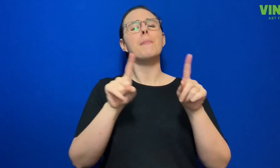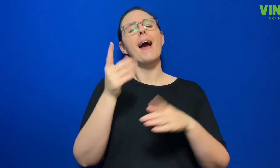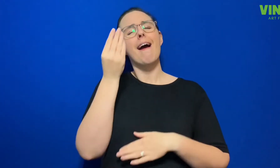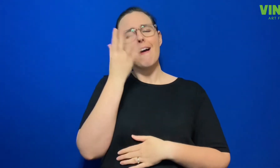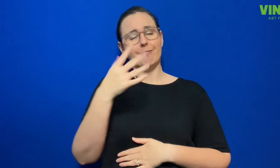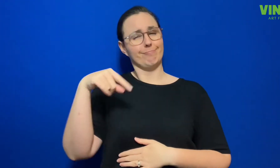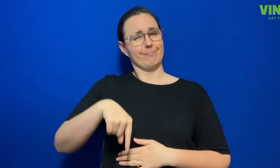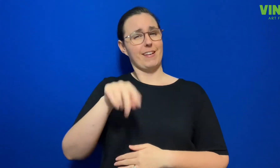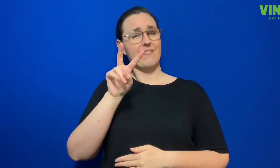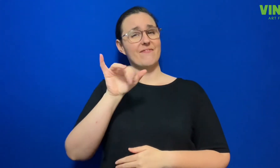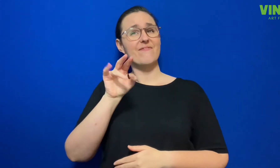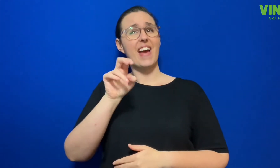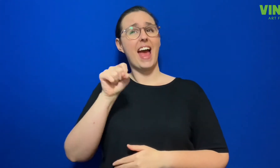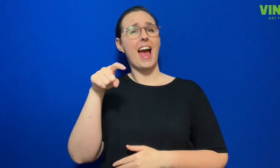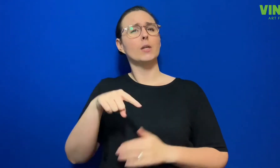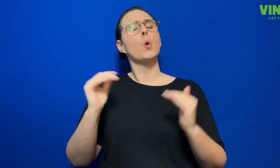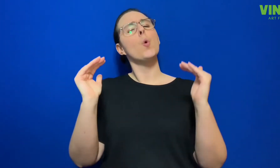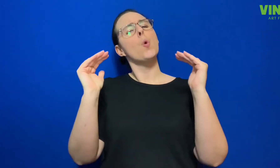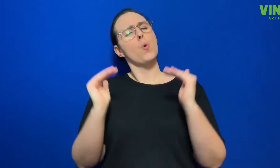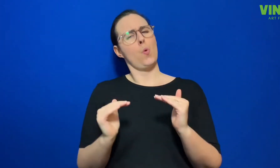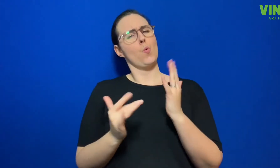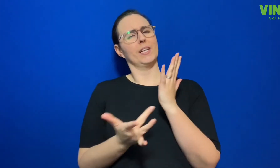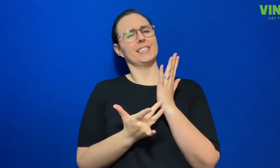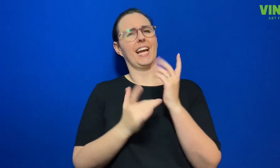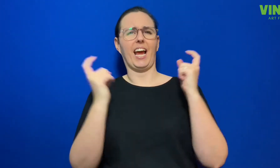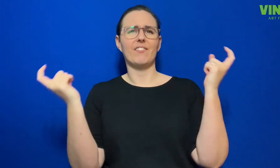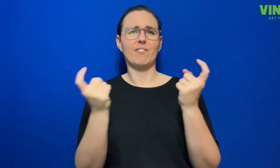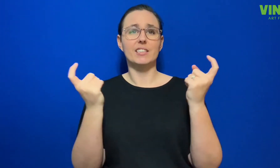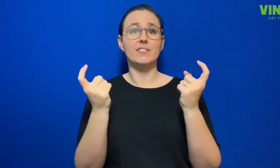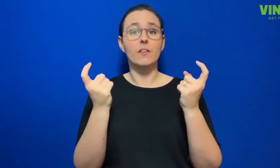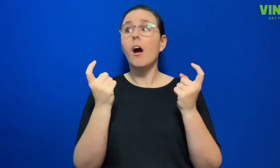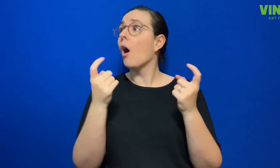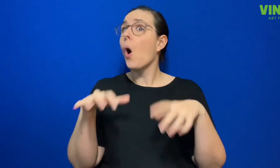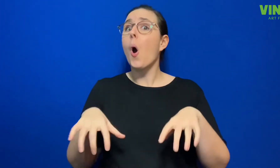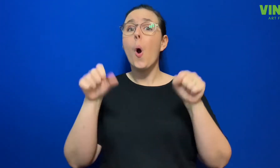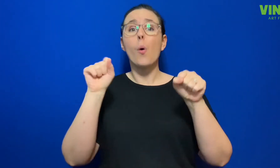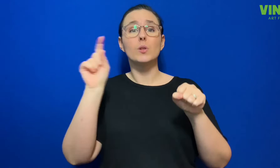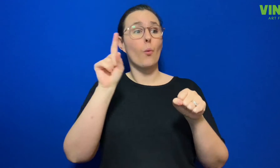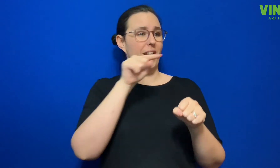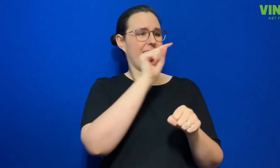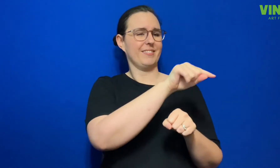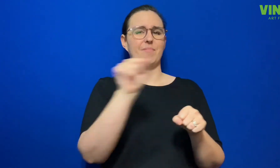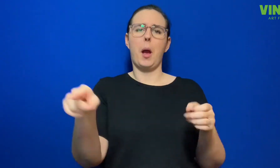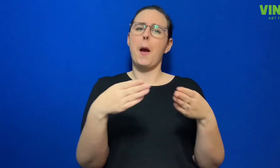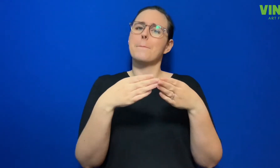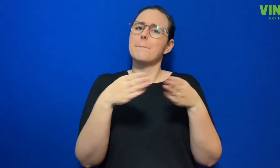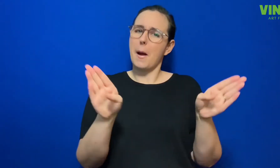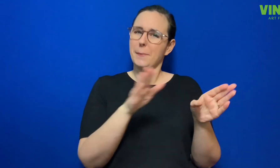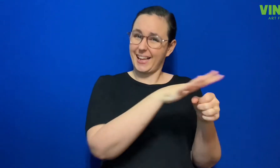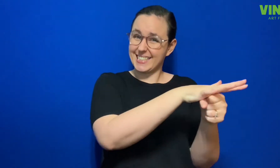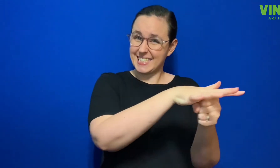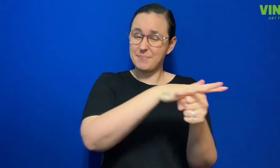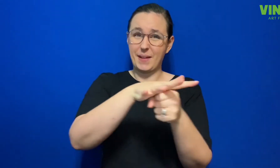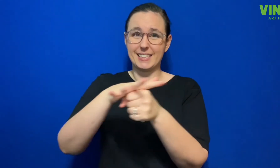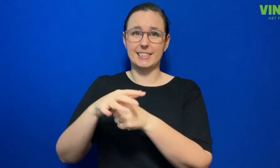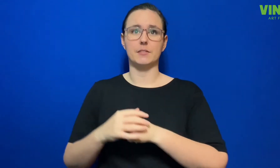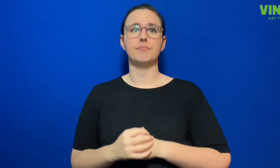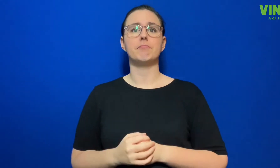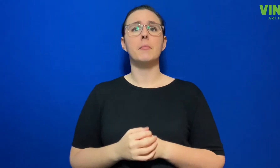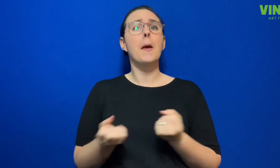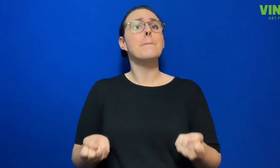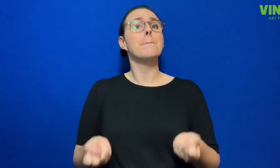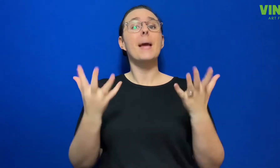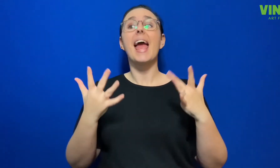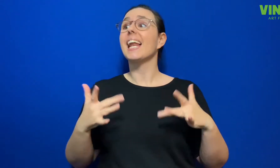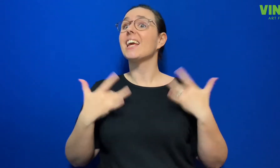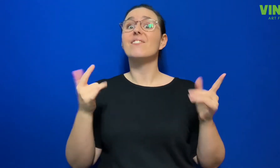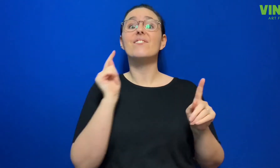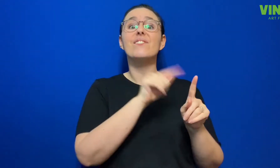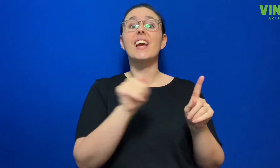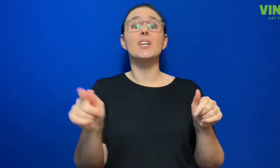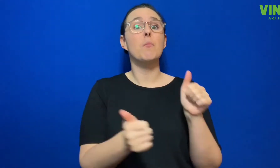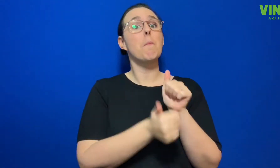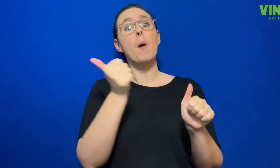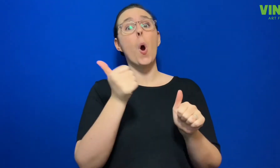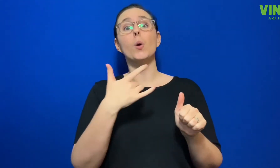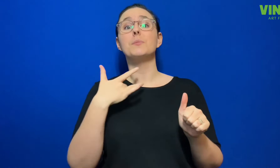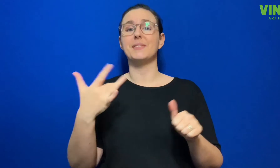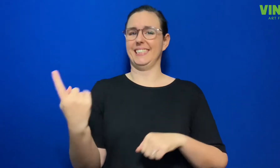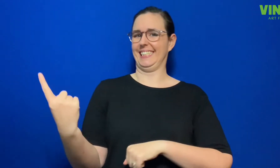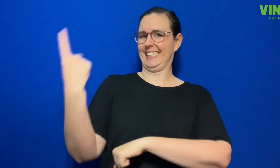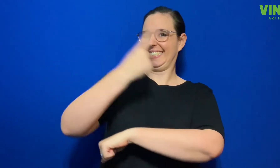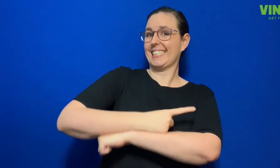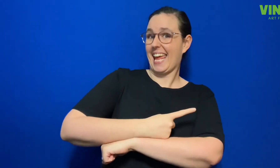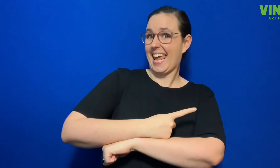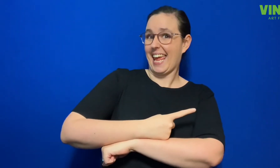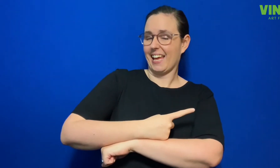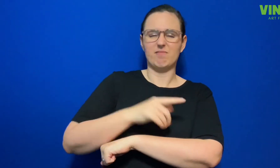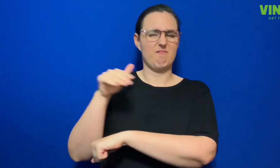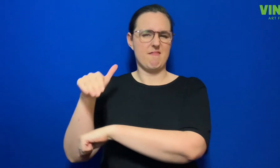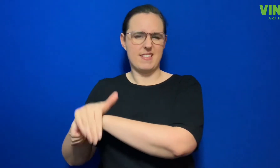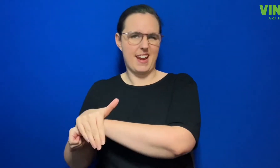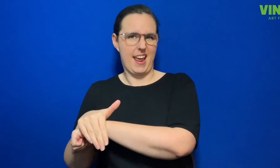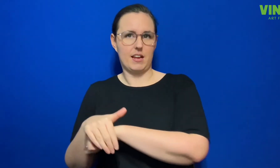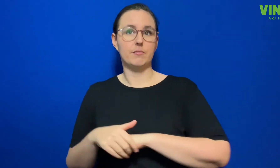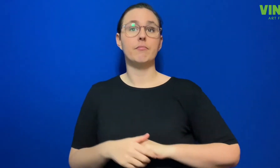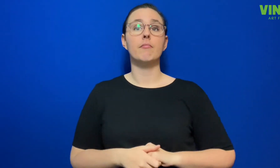Vines is a low tech festival hosted on public space. Most events take place in the daytime.